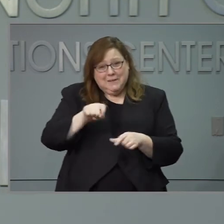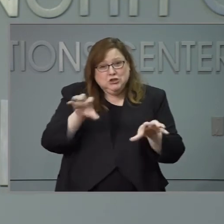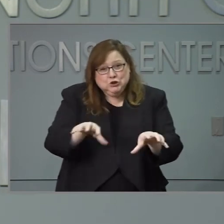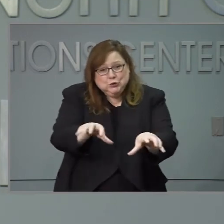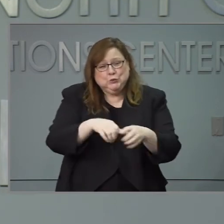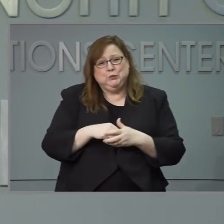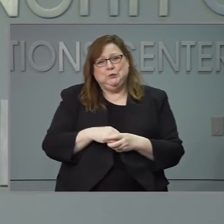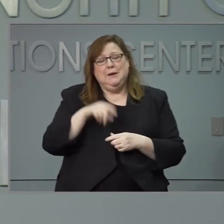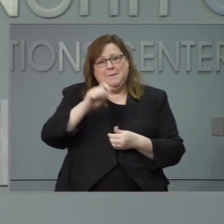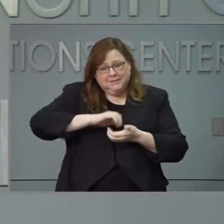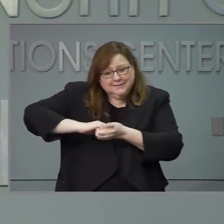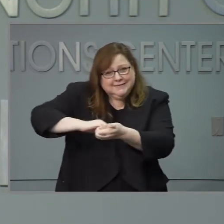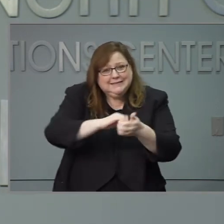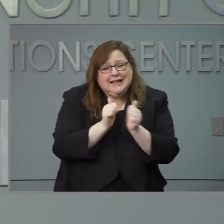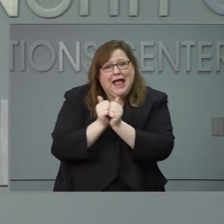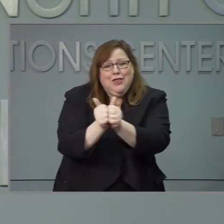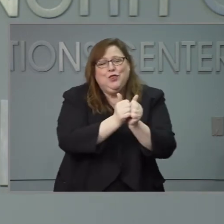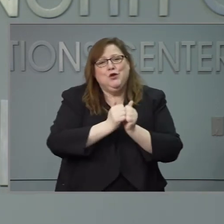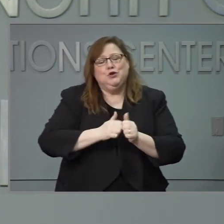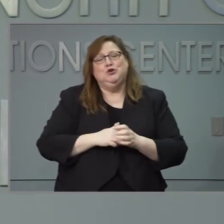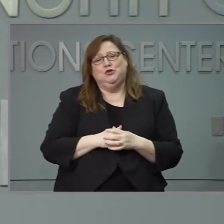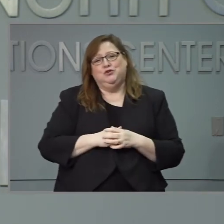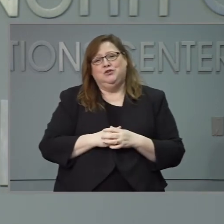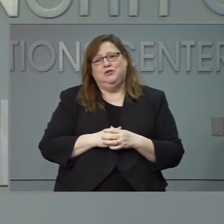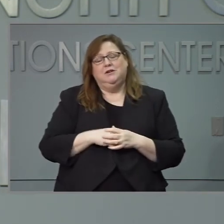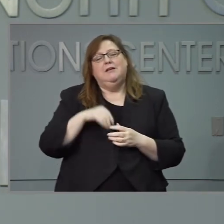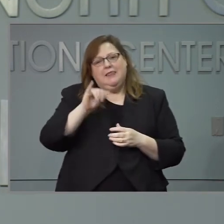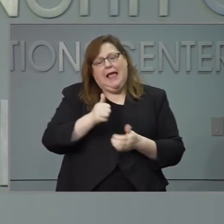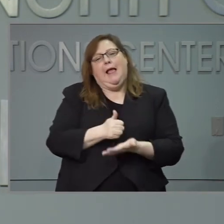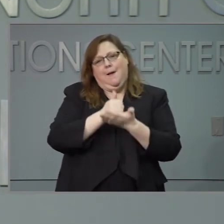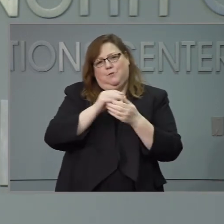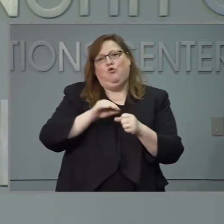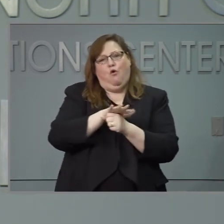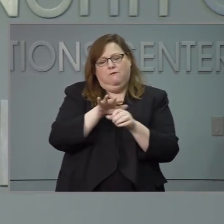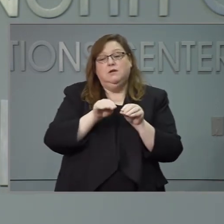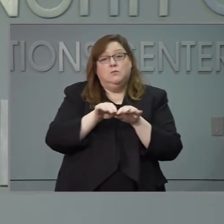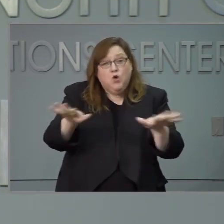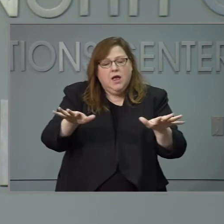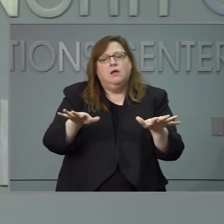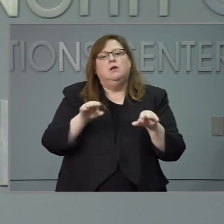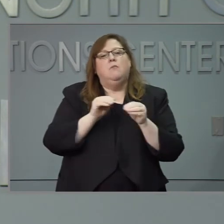PEOR MORAL QUE HEMOS VISTO, TIENE QUE VOLVER ESO, TIENE QUE